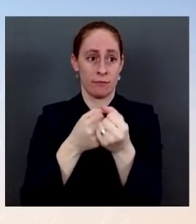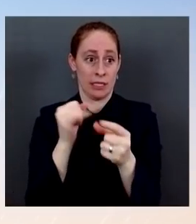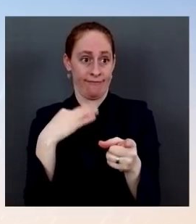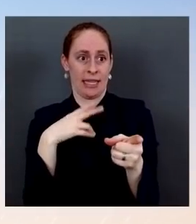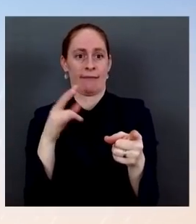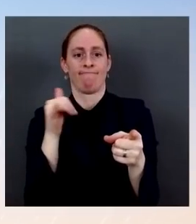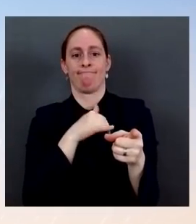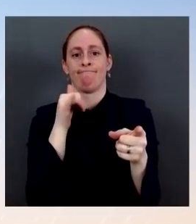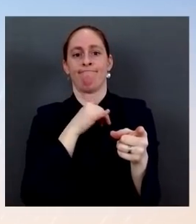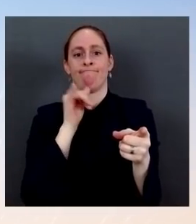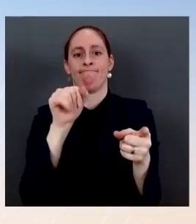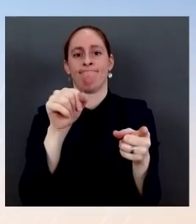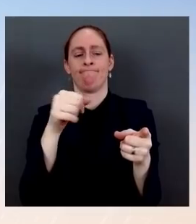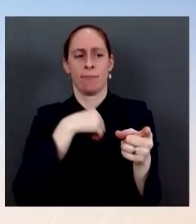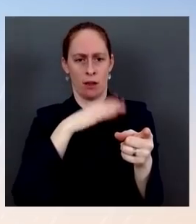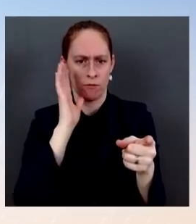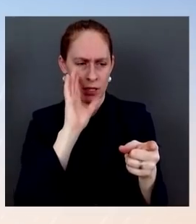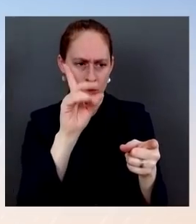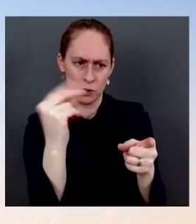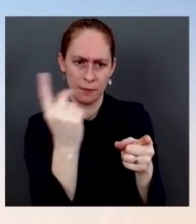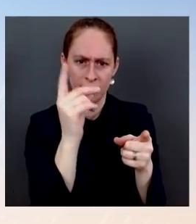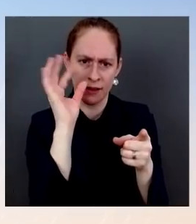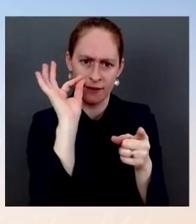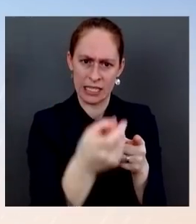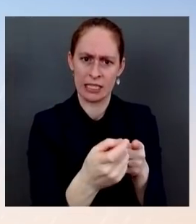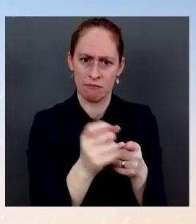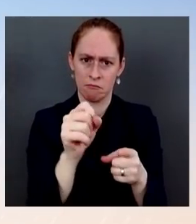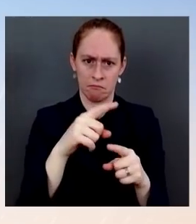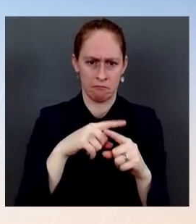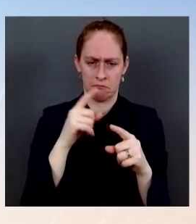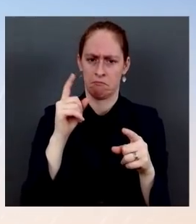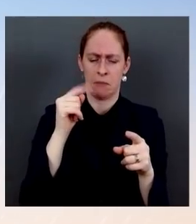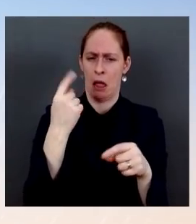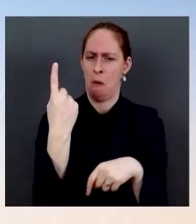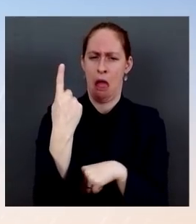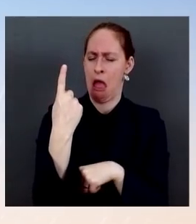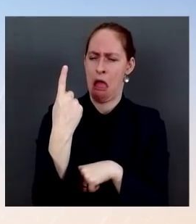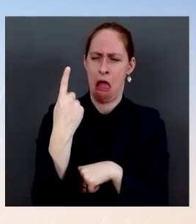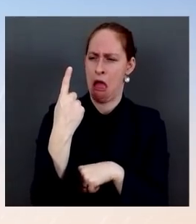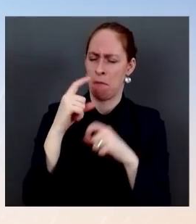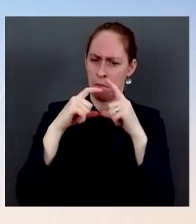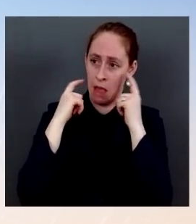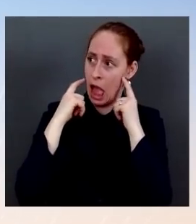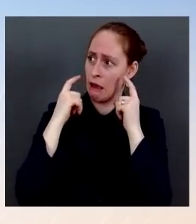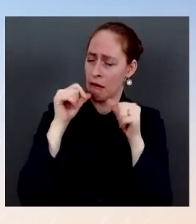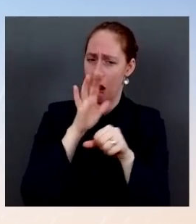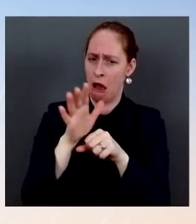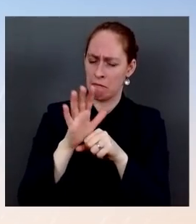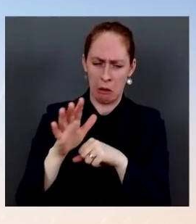The Press: And I guess -- >> Ms. Psaki: Oh, yes. The Press: I'm sorry -- just jumping out what Peter had said: Another thing that the President said in his interview was: I wish I had thought about ordering